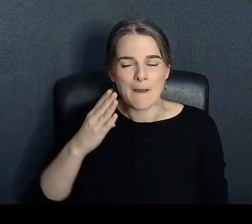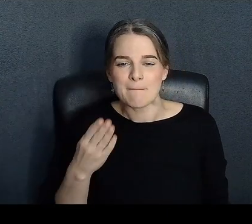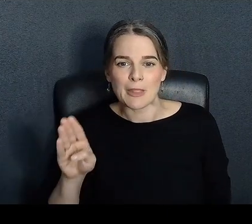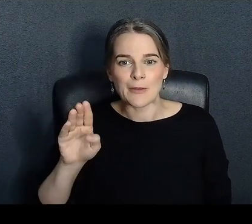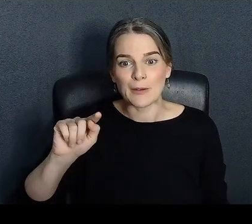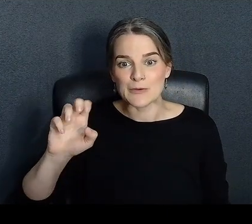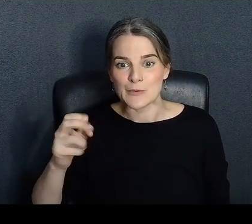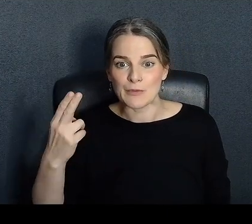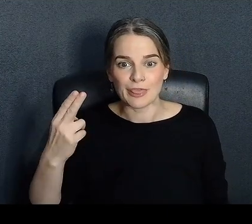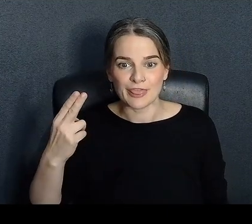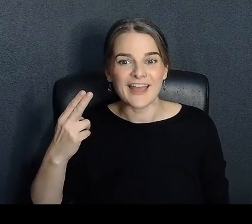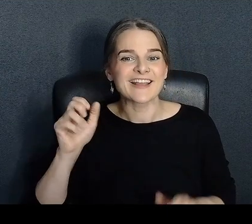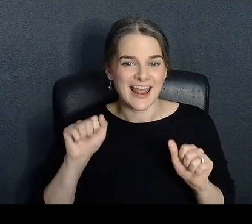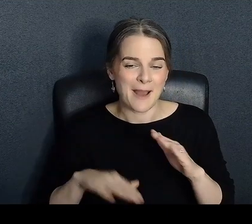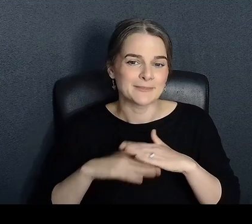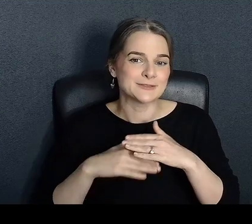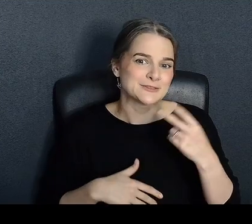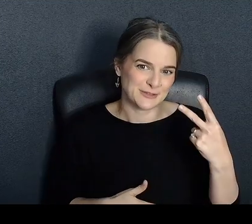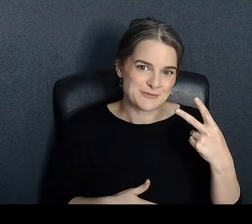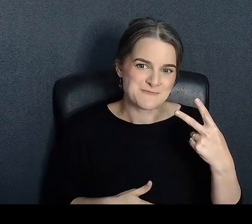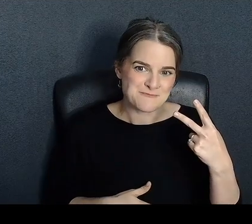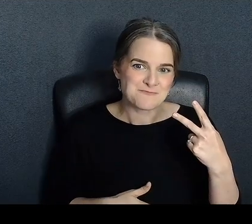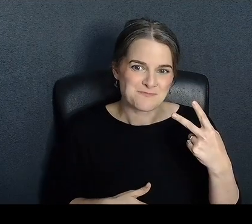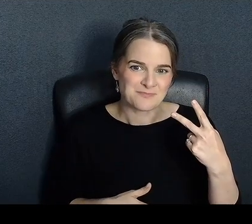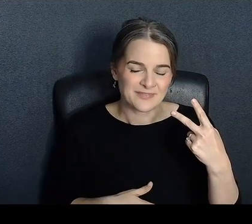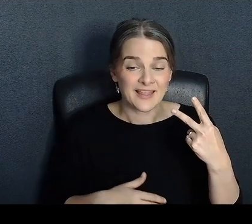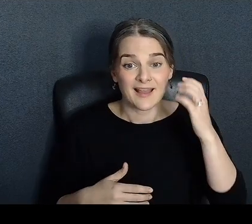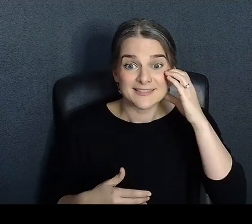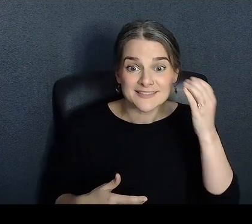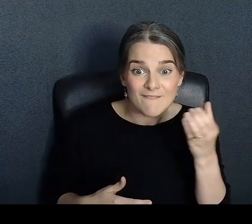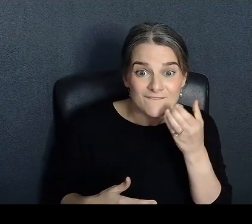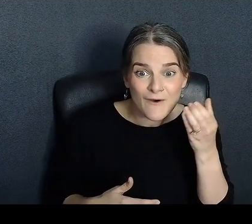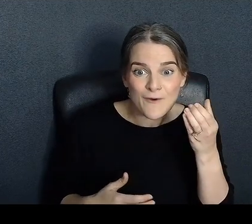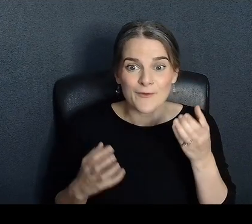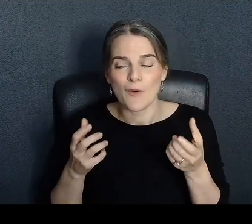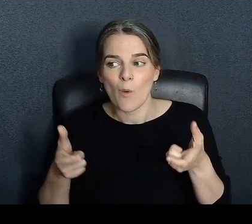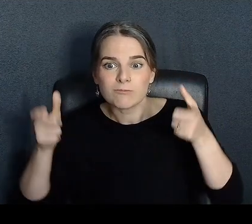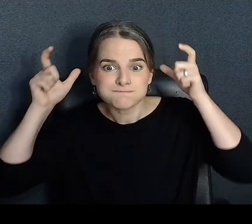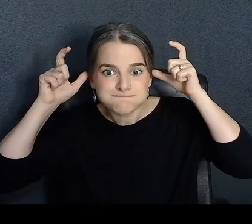phone or a headset or something, so that you